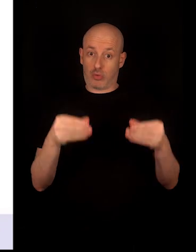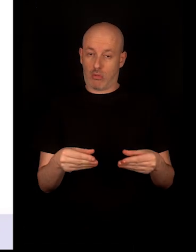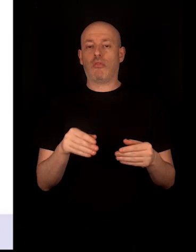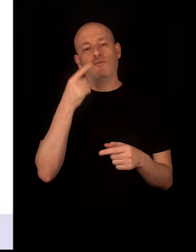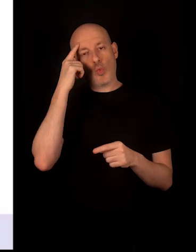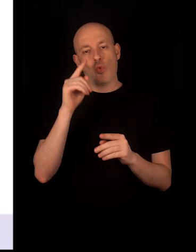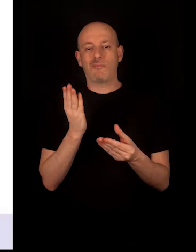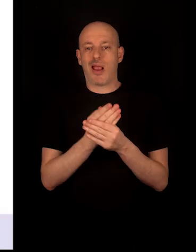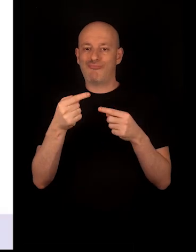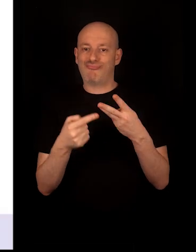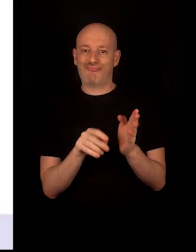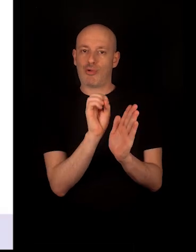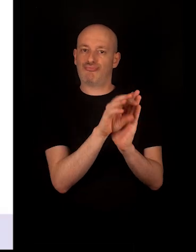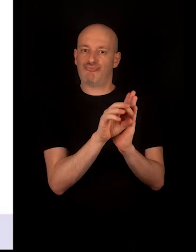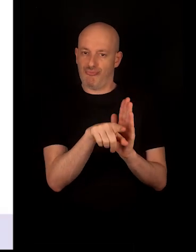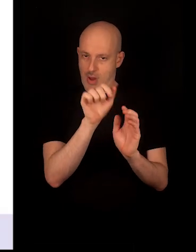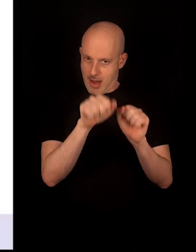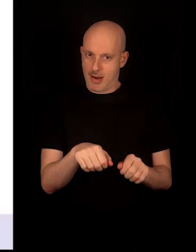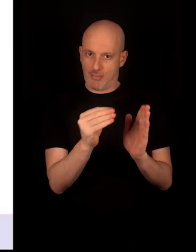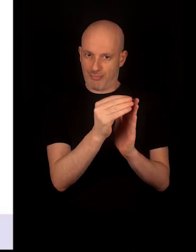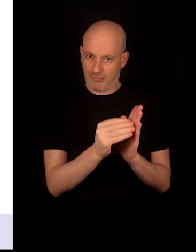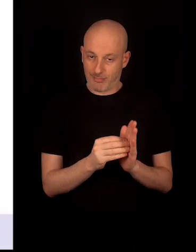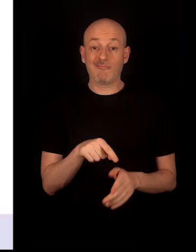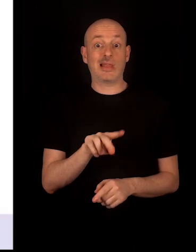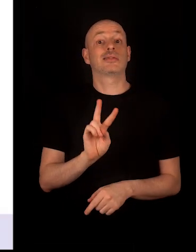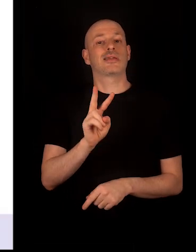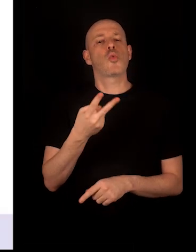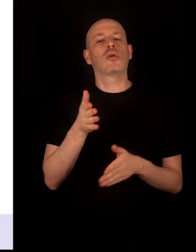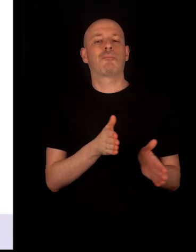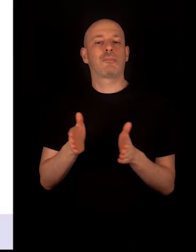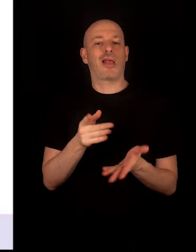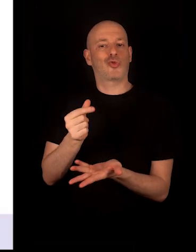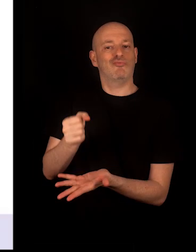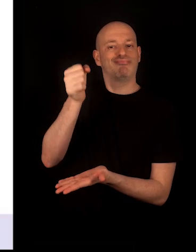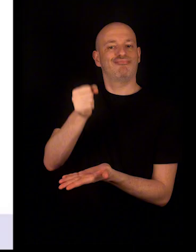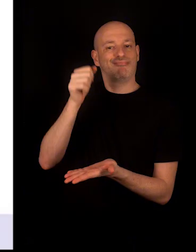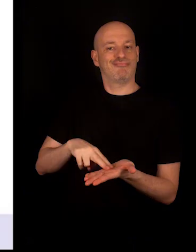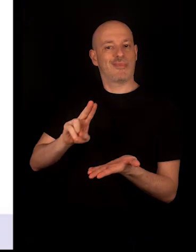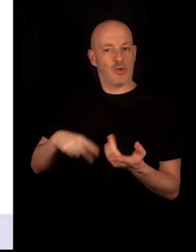to submit your bank details there. Then, second, the preparation of the grant agreement.